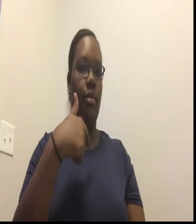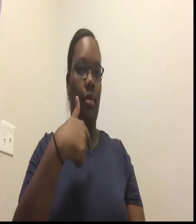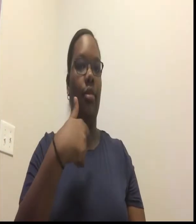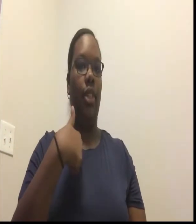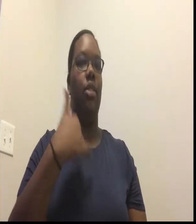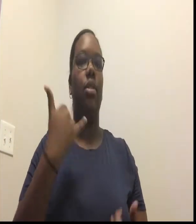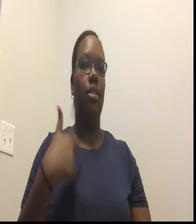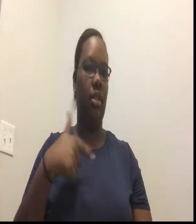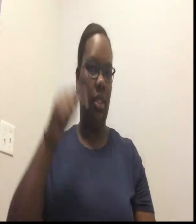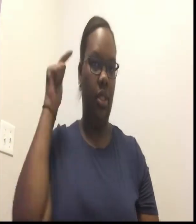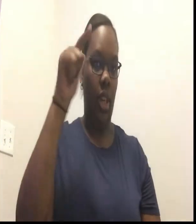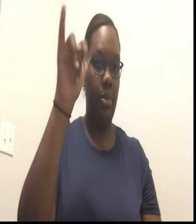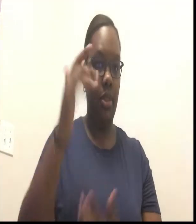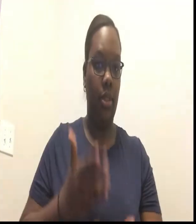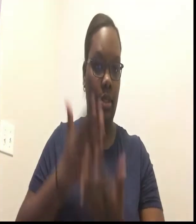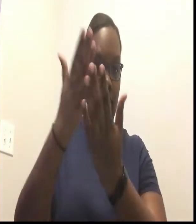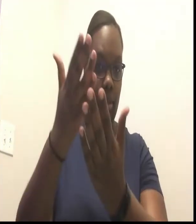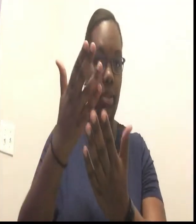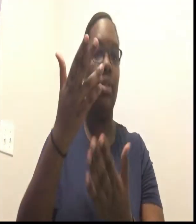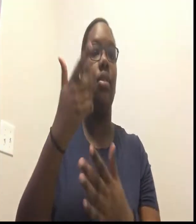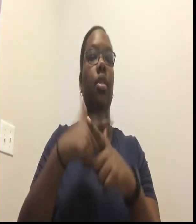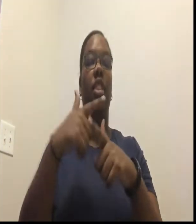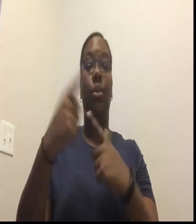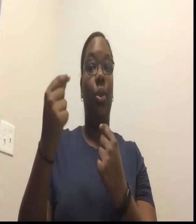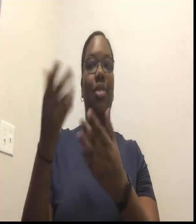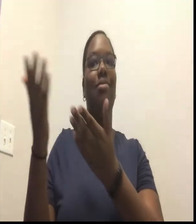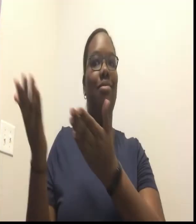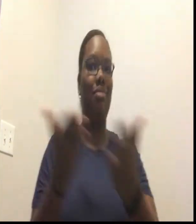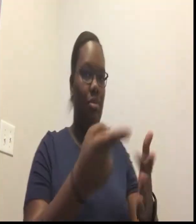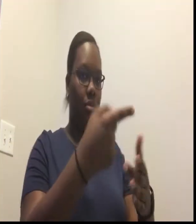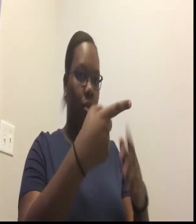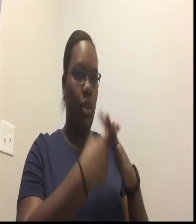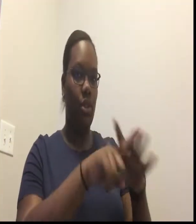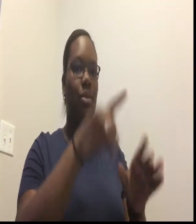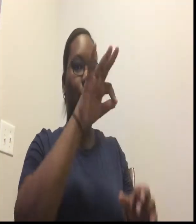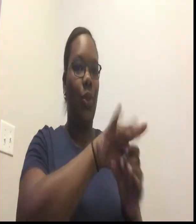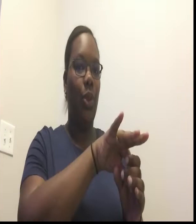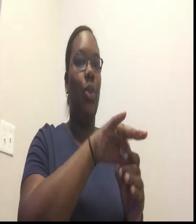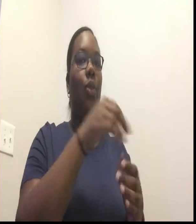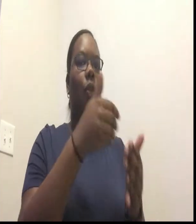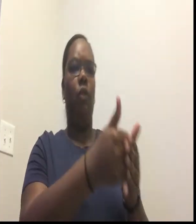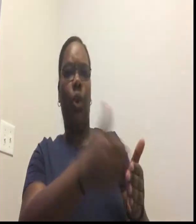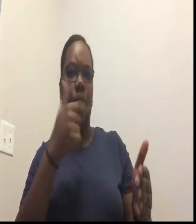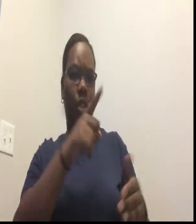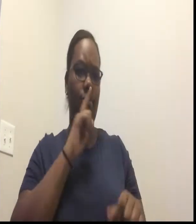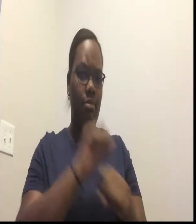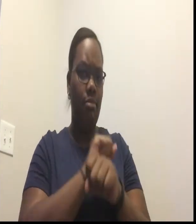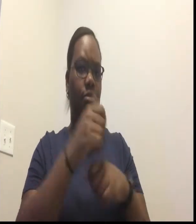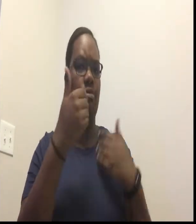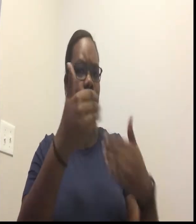then it goes up for a vote, well before you actually vote you discuss that